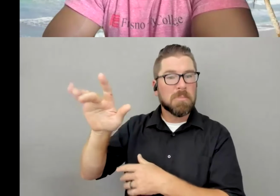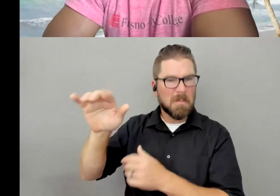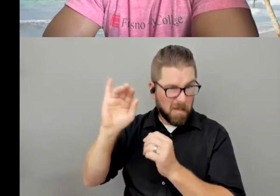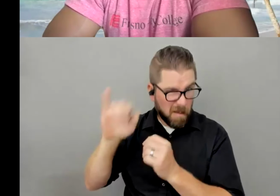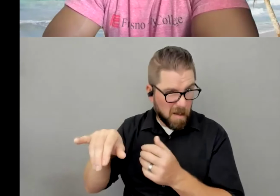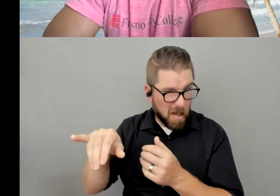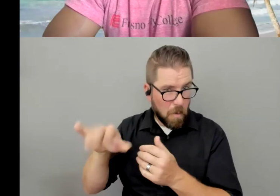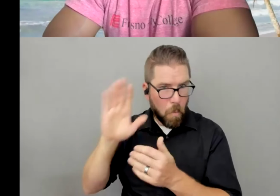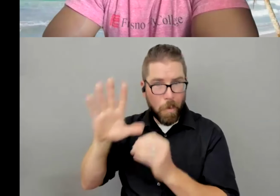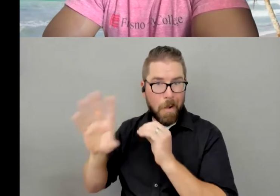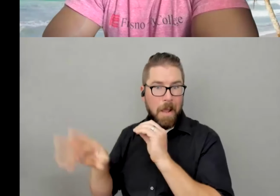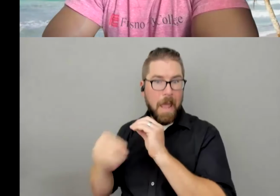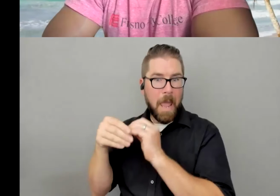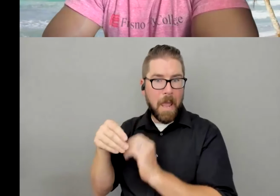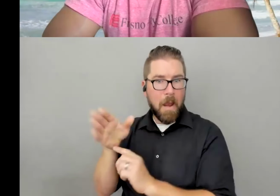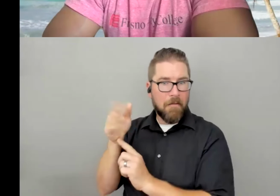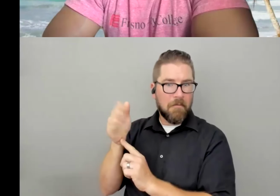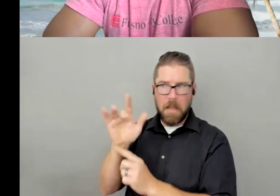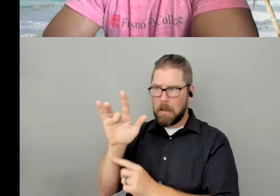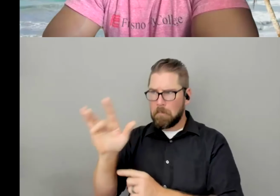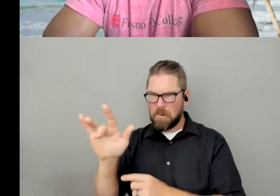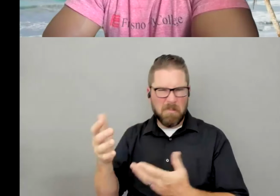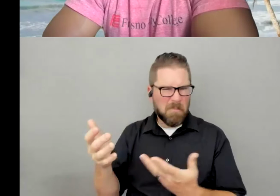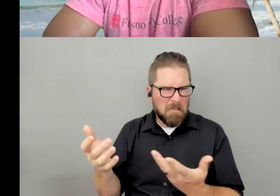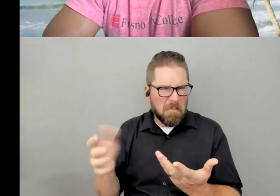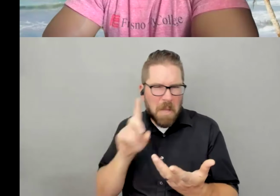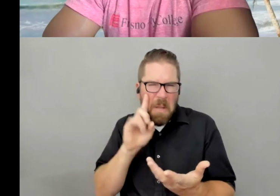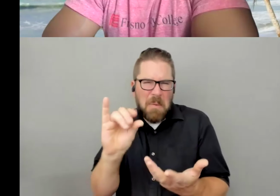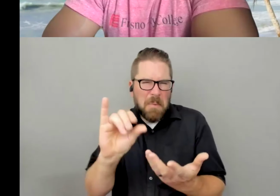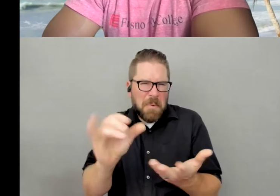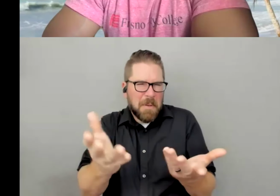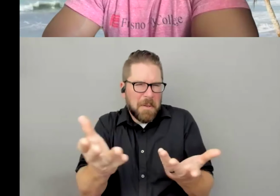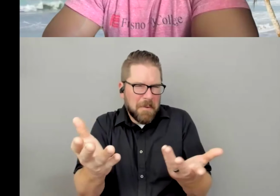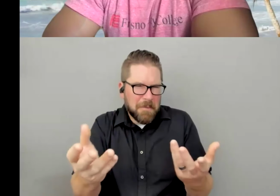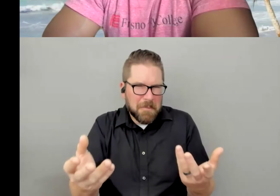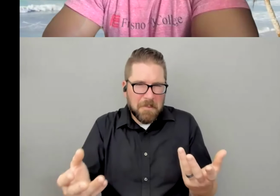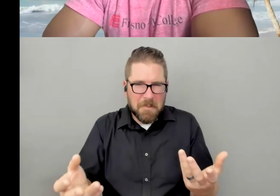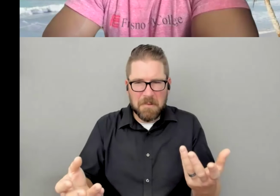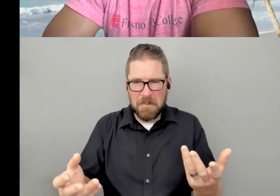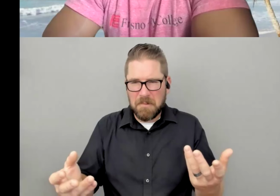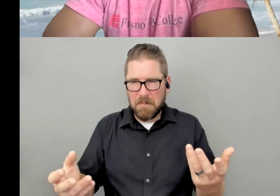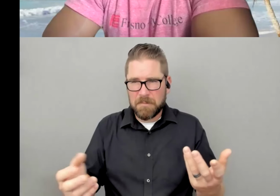I'm just wondering, how would it look would it I don't think it would necessarily be a module per se.